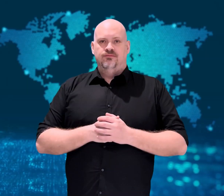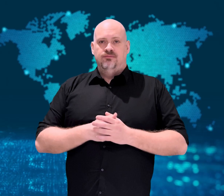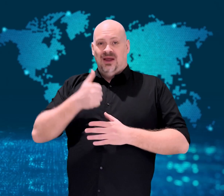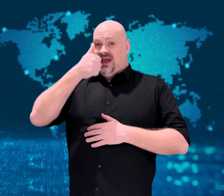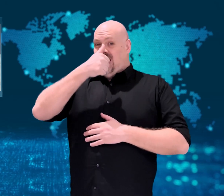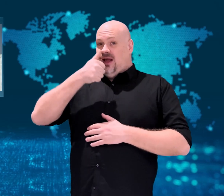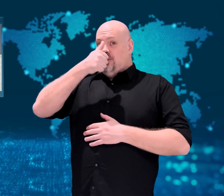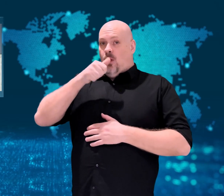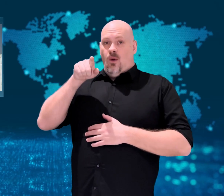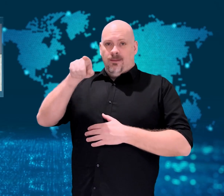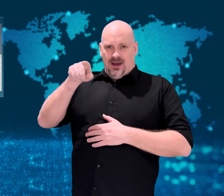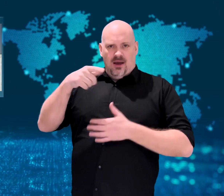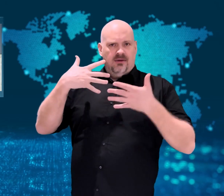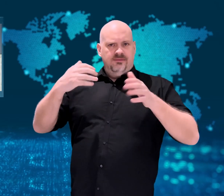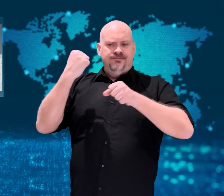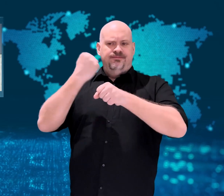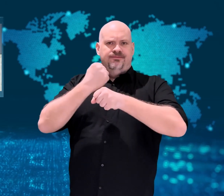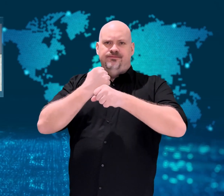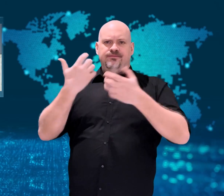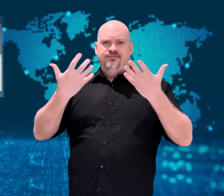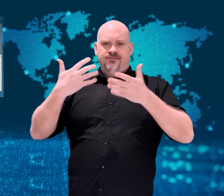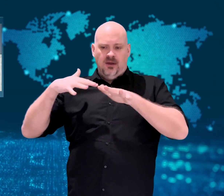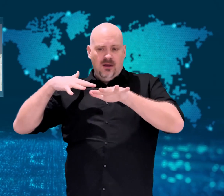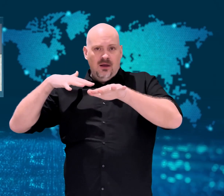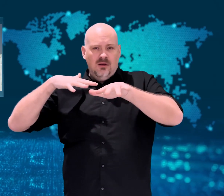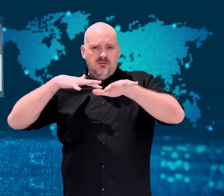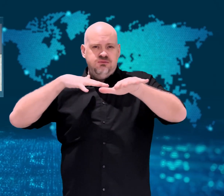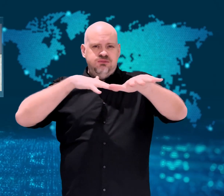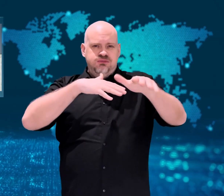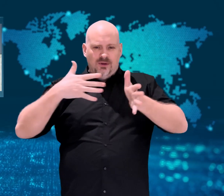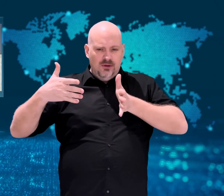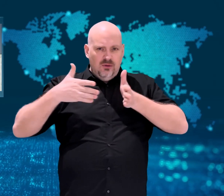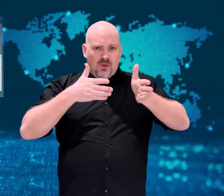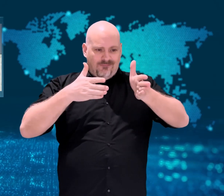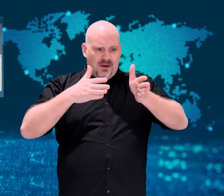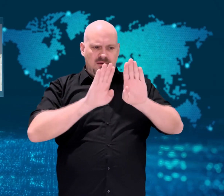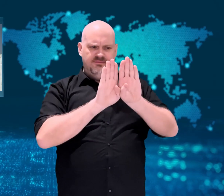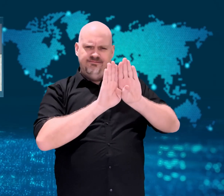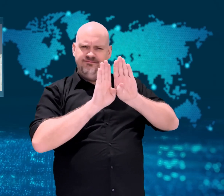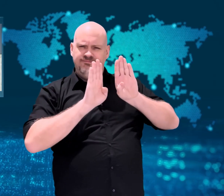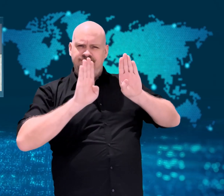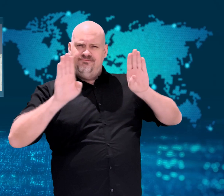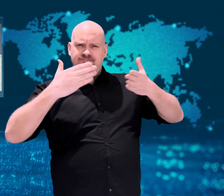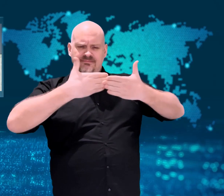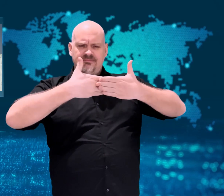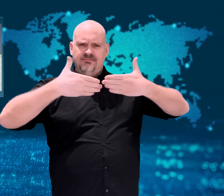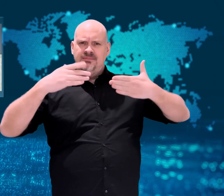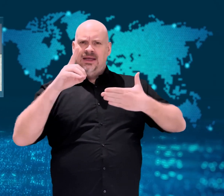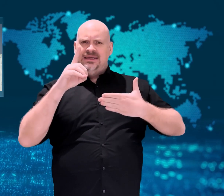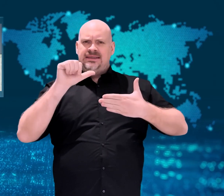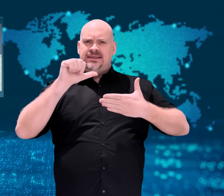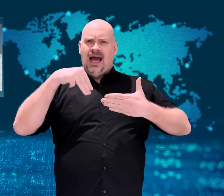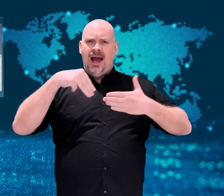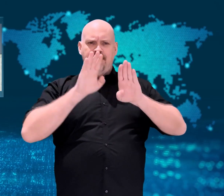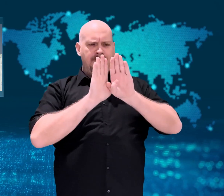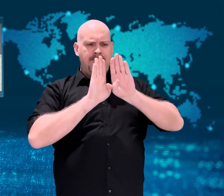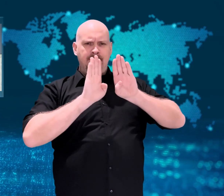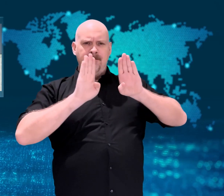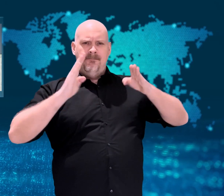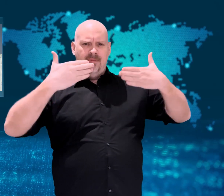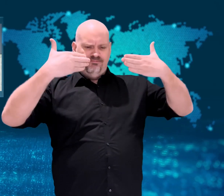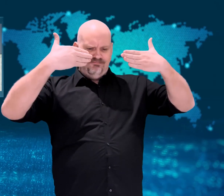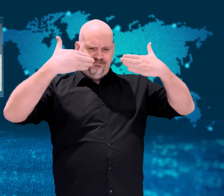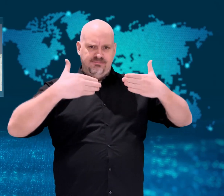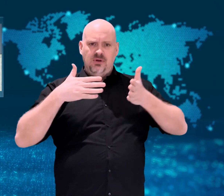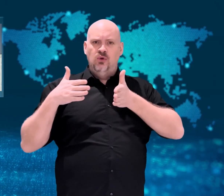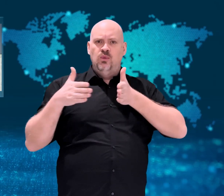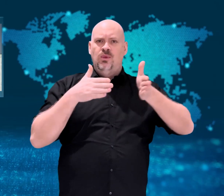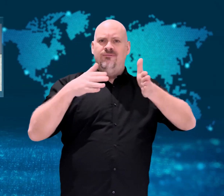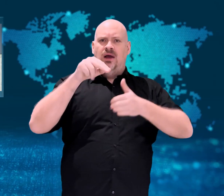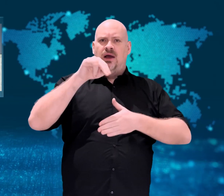[Gavin]: Ethiopia has started generating energy at their dam on